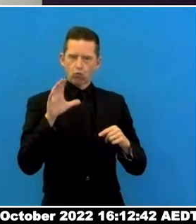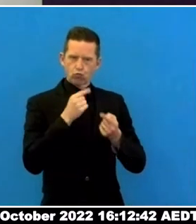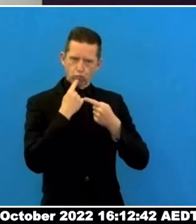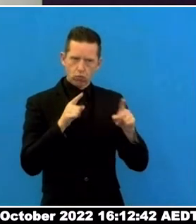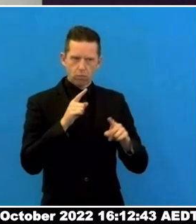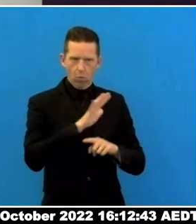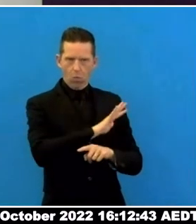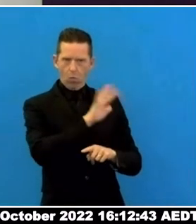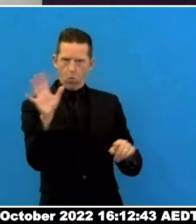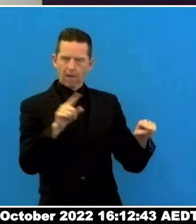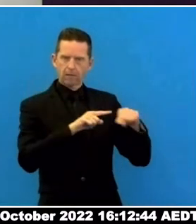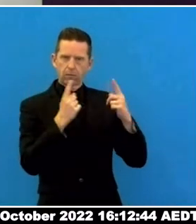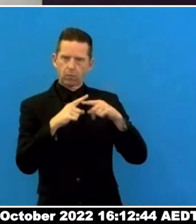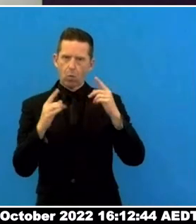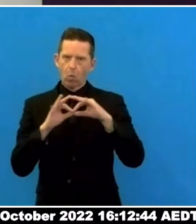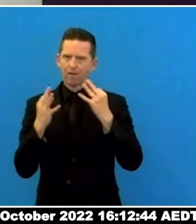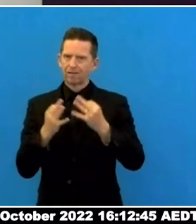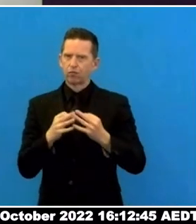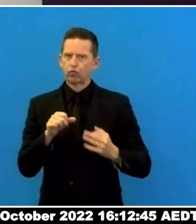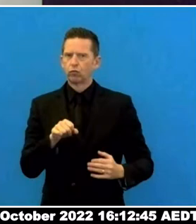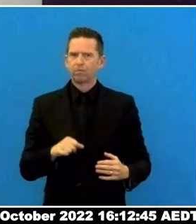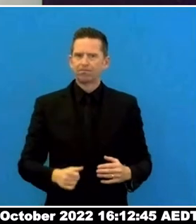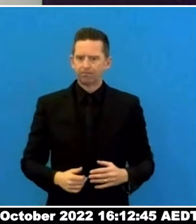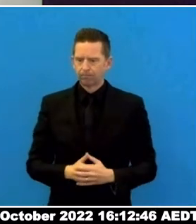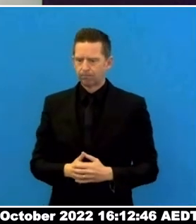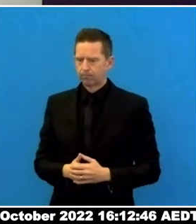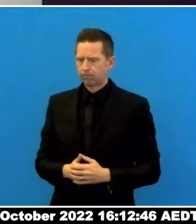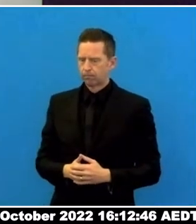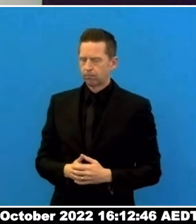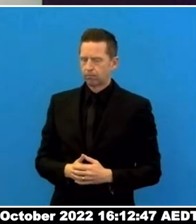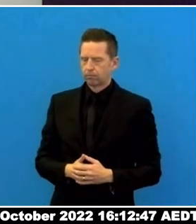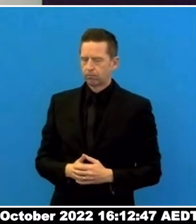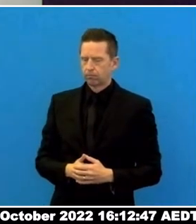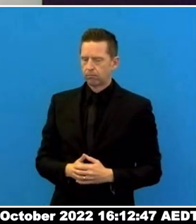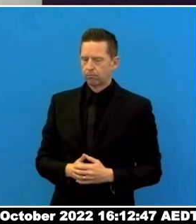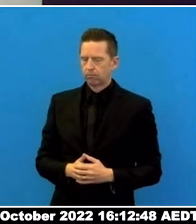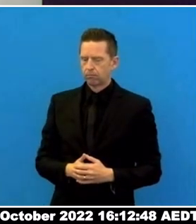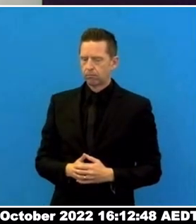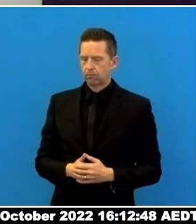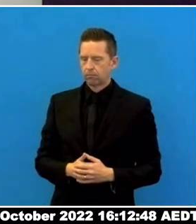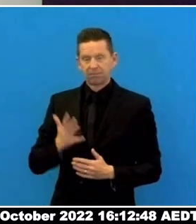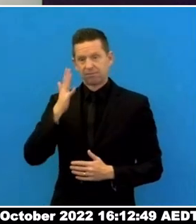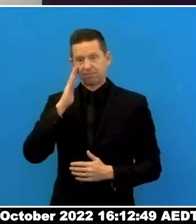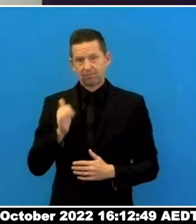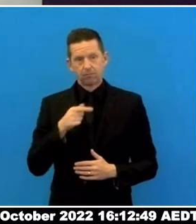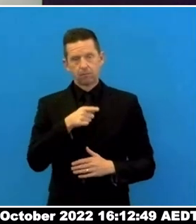They either they, you know, over worked or they not doing their job